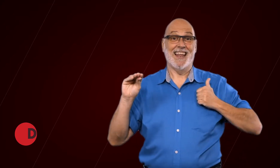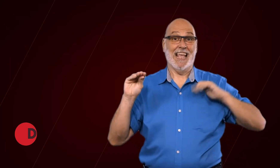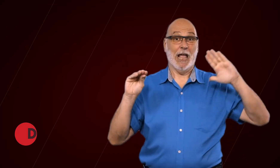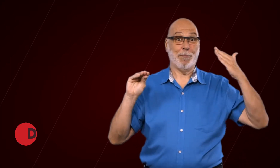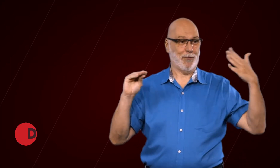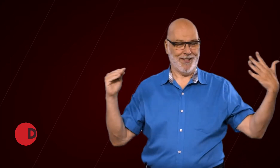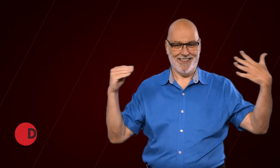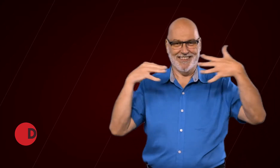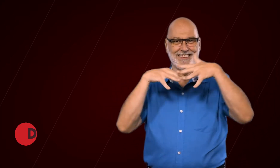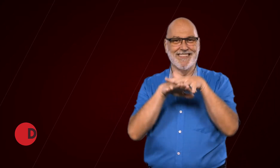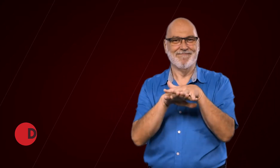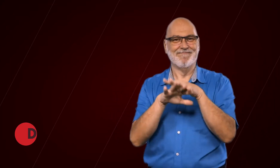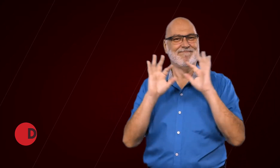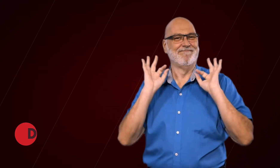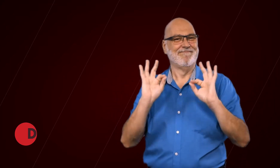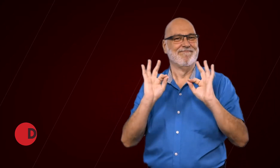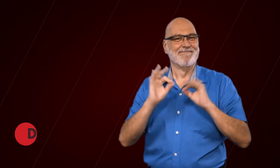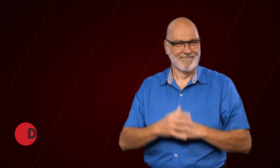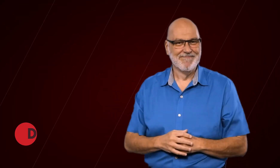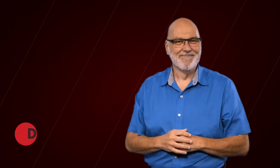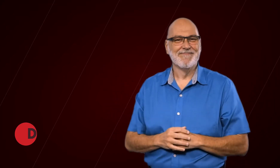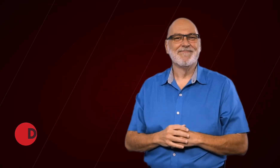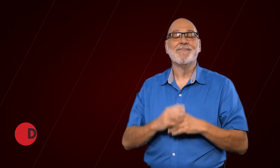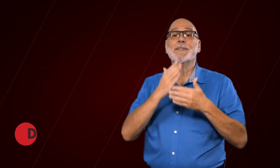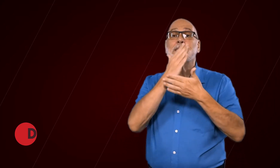into the Canada community.